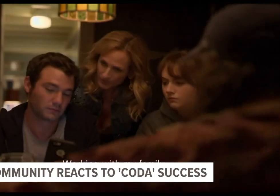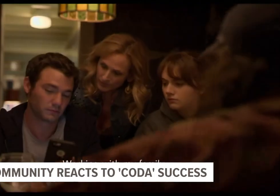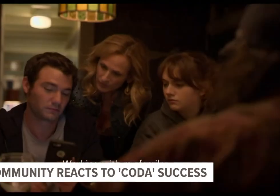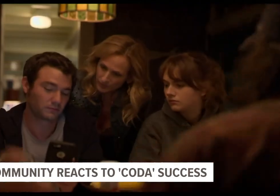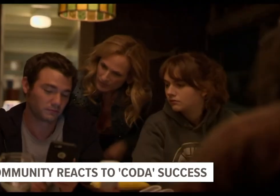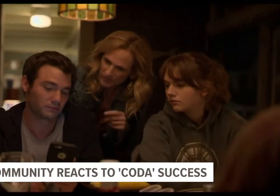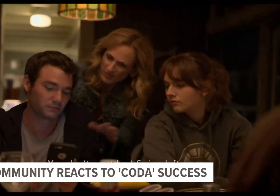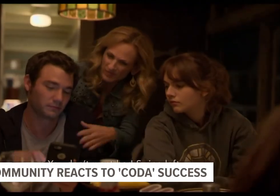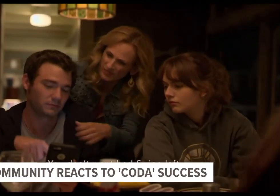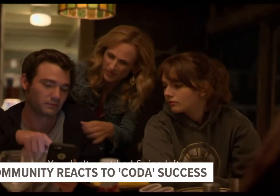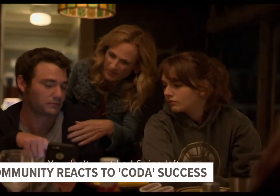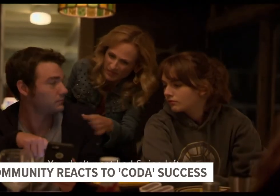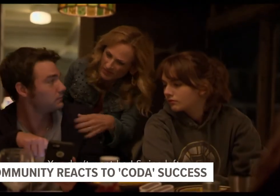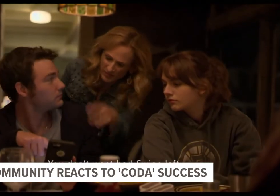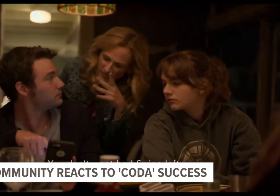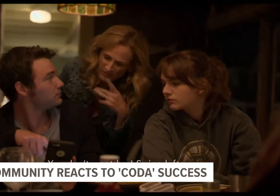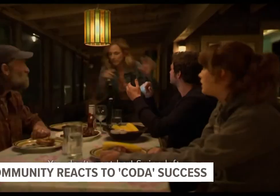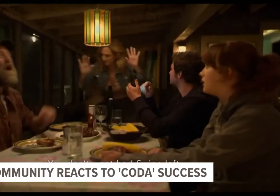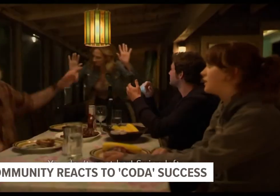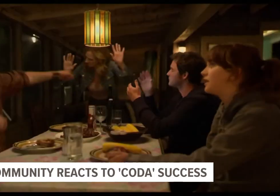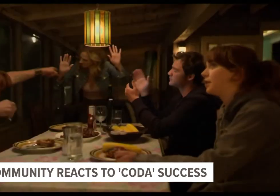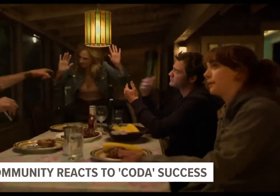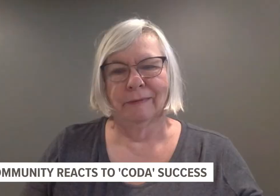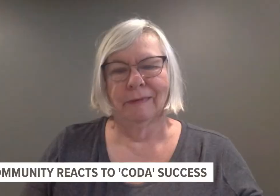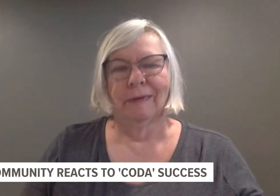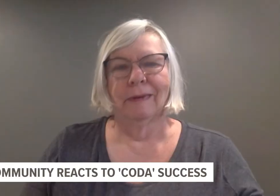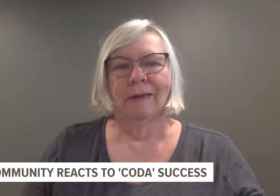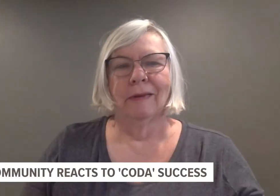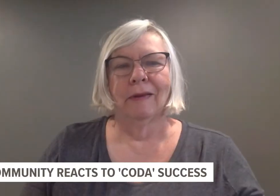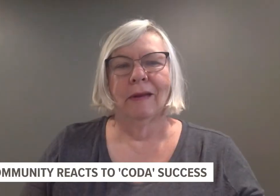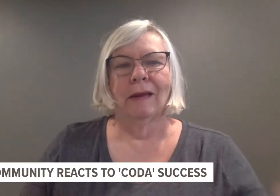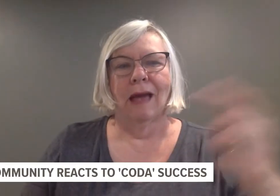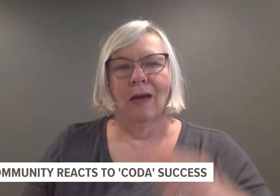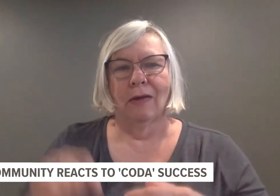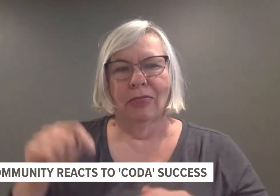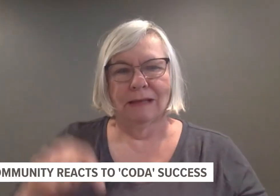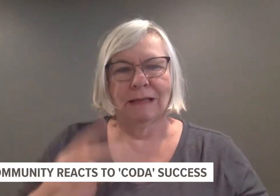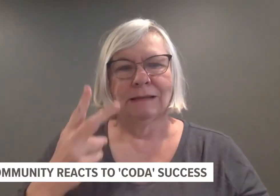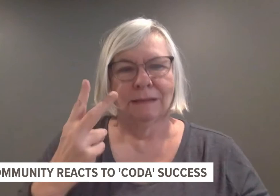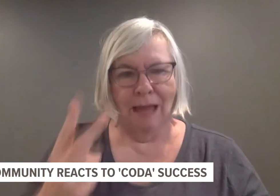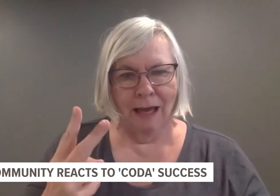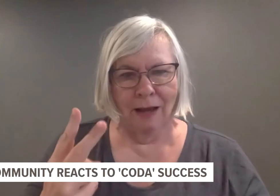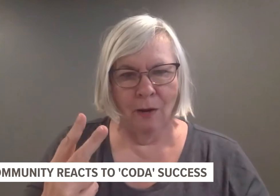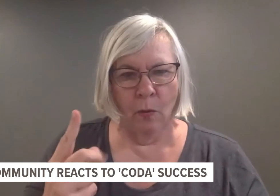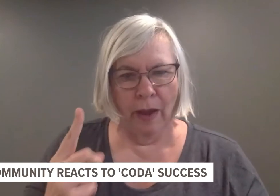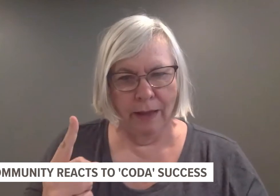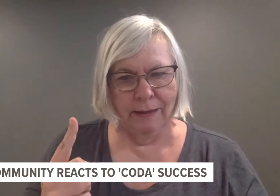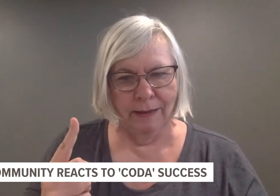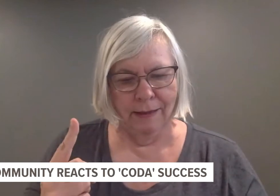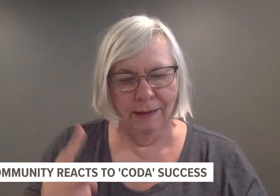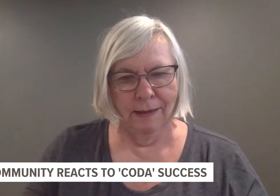been 35 years since Marlee Matlin became the first deaf person to win an Oscar. Adding now, this is the second one.